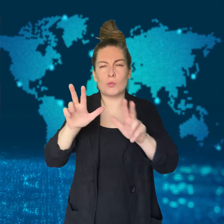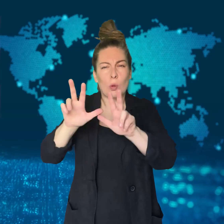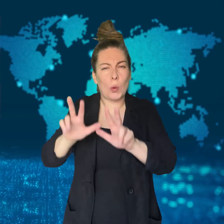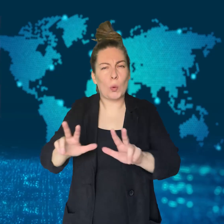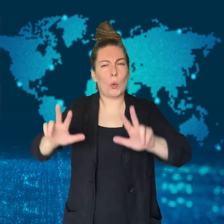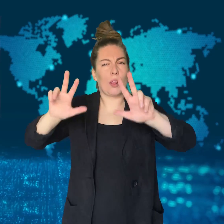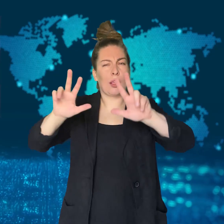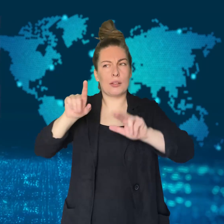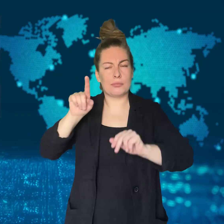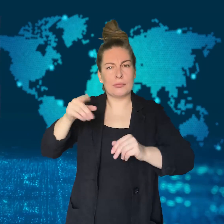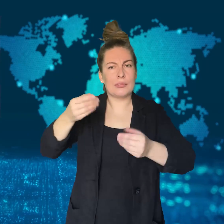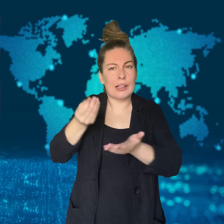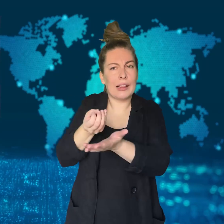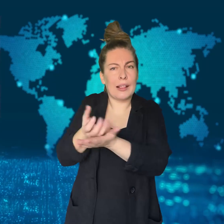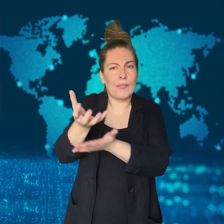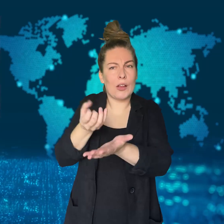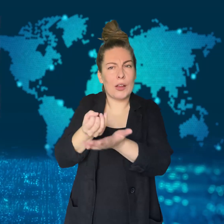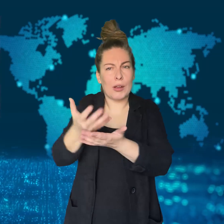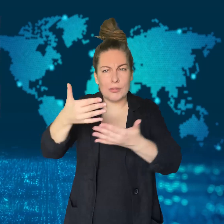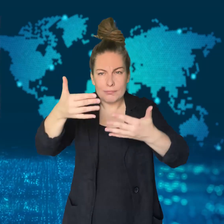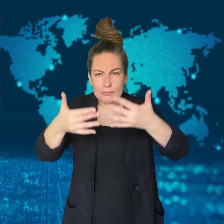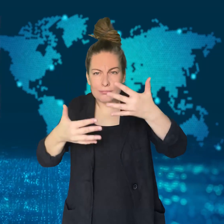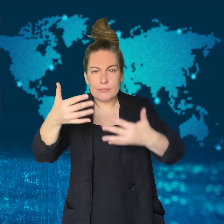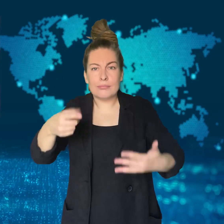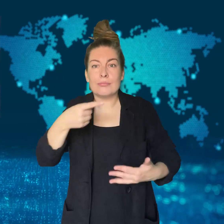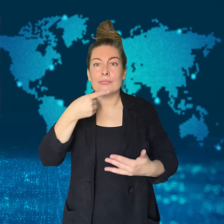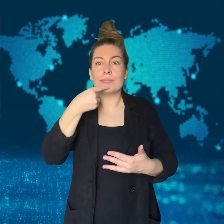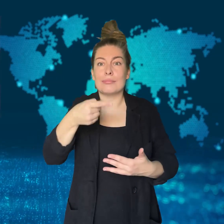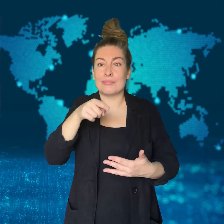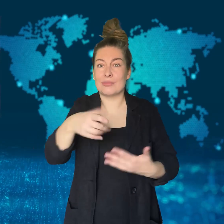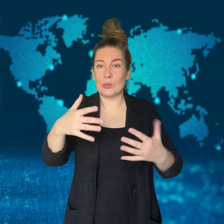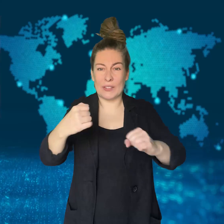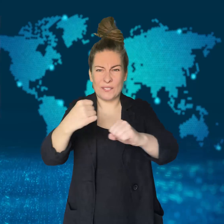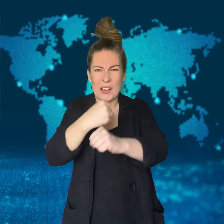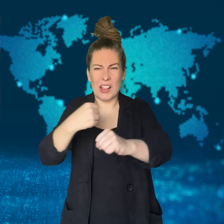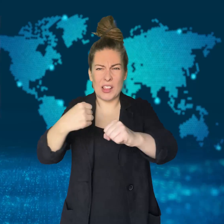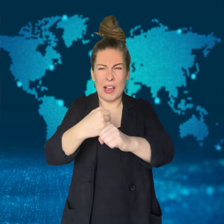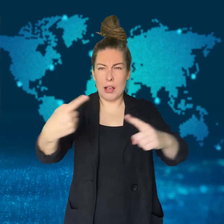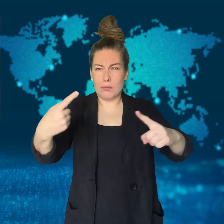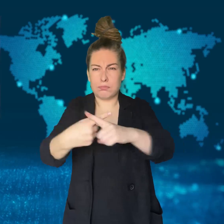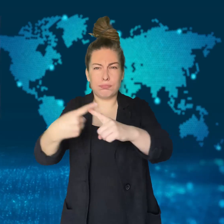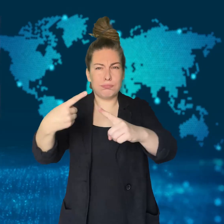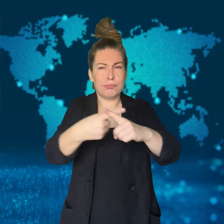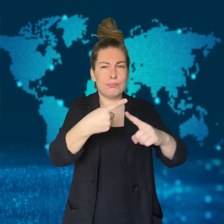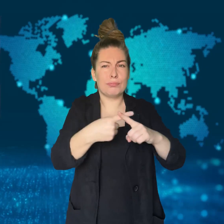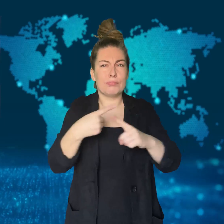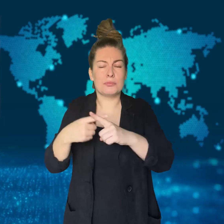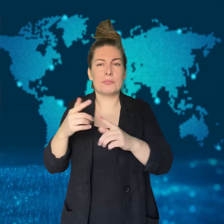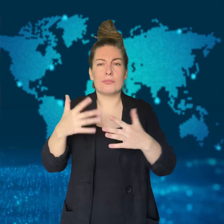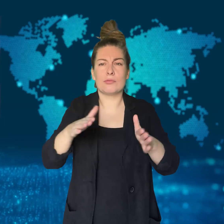The RSF has been fighting the military in a civil war for 18 months.